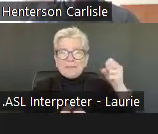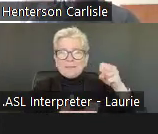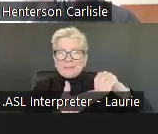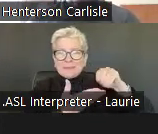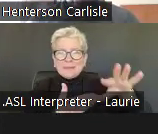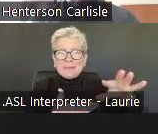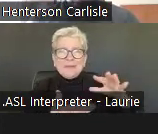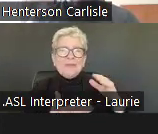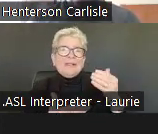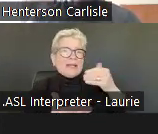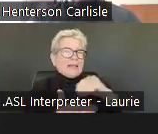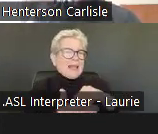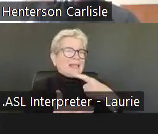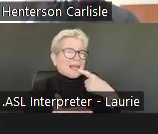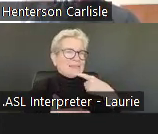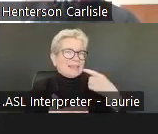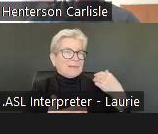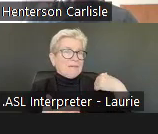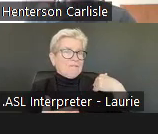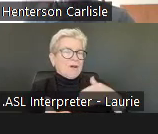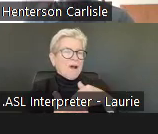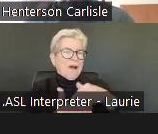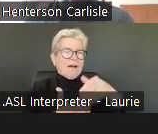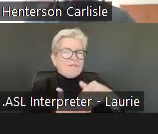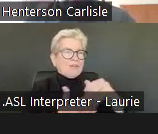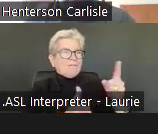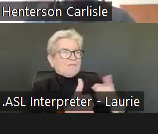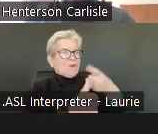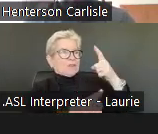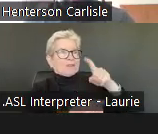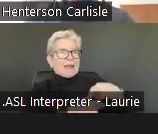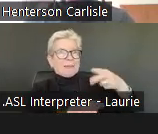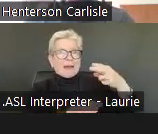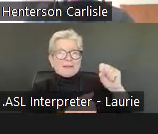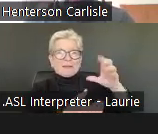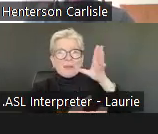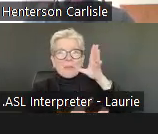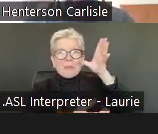time high school parents and so they need that support also. Also thinking